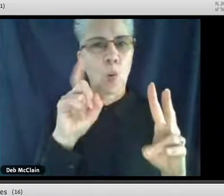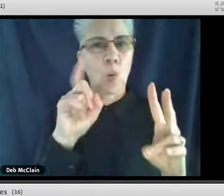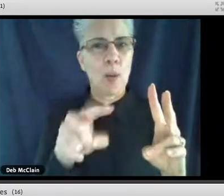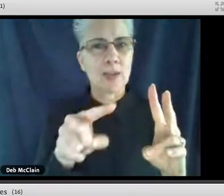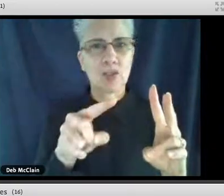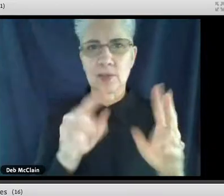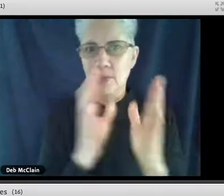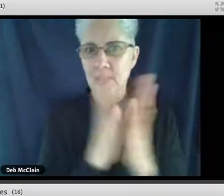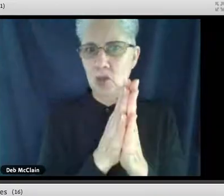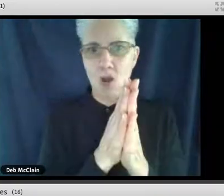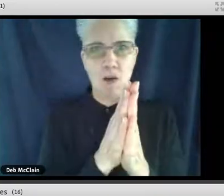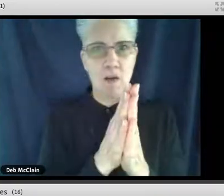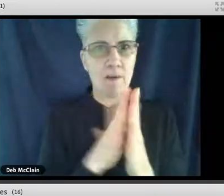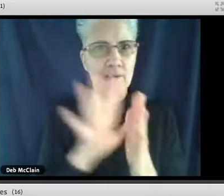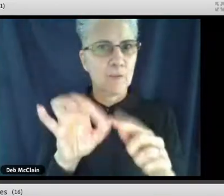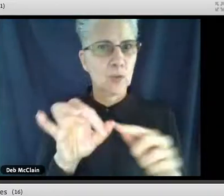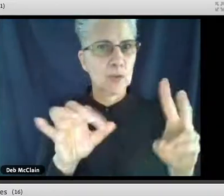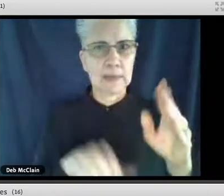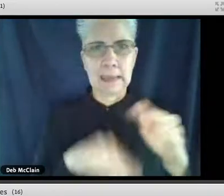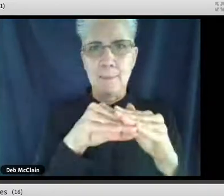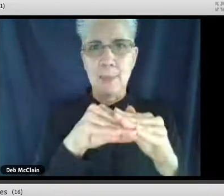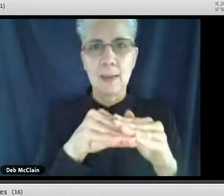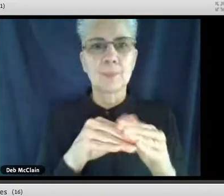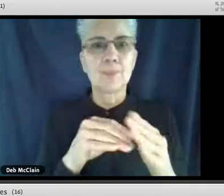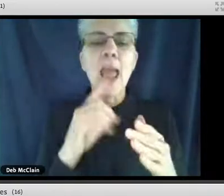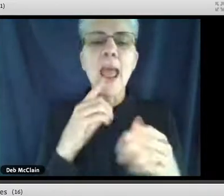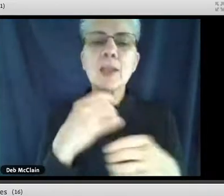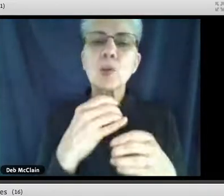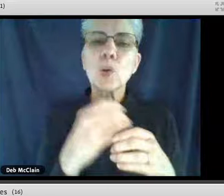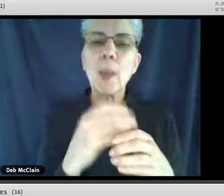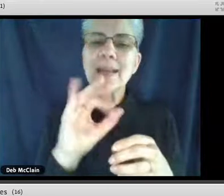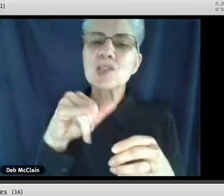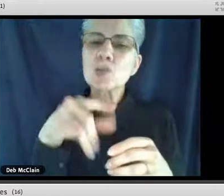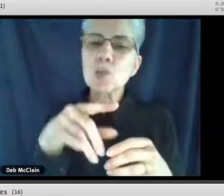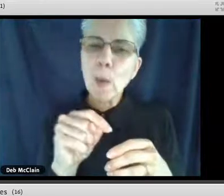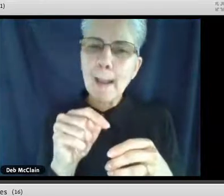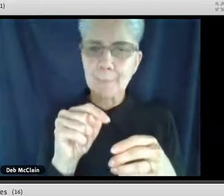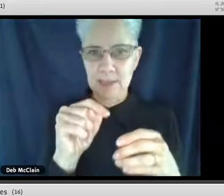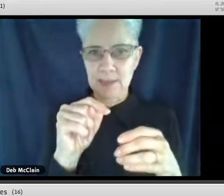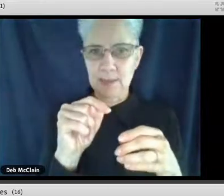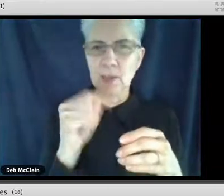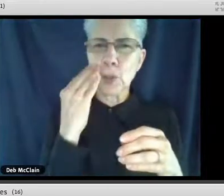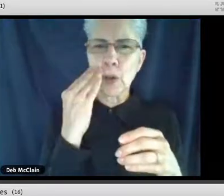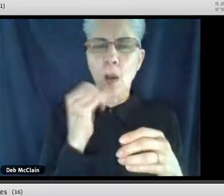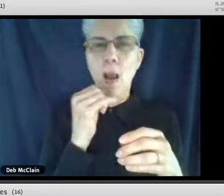So what this looks like, and you're creating a script, and you're creating a script, you know, and I'm not a scripter.